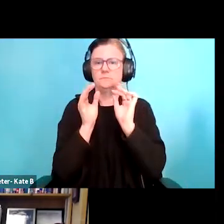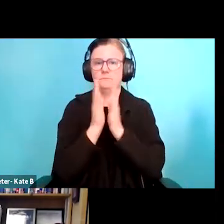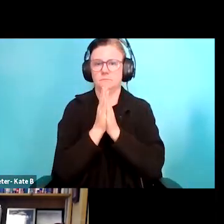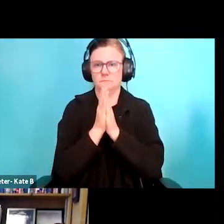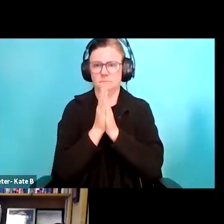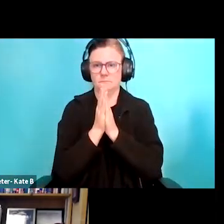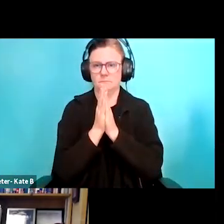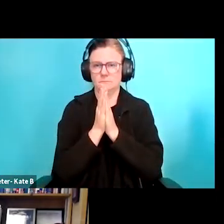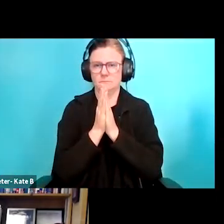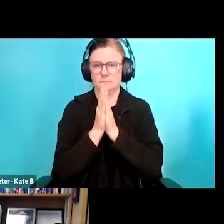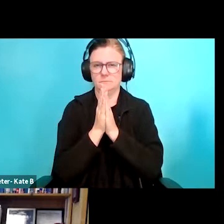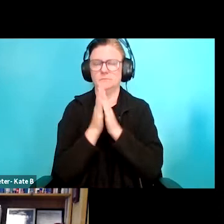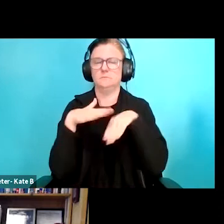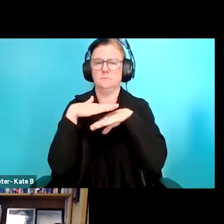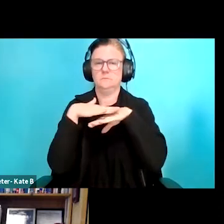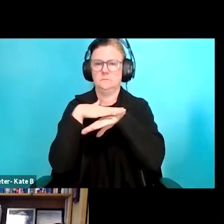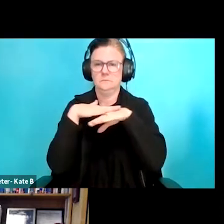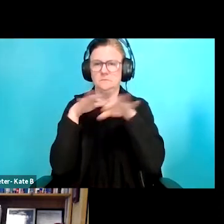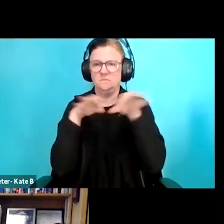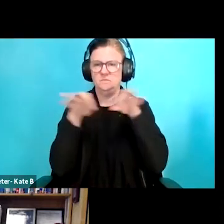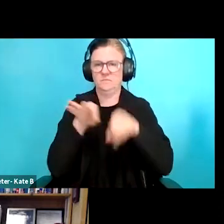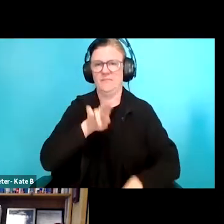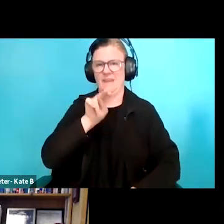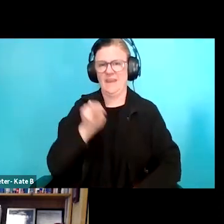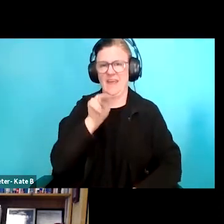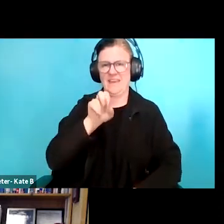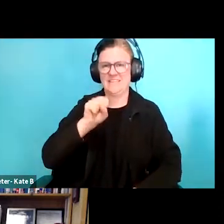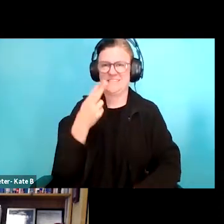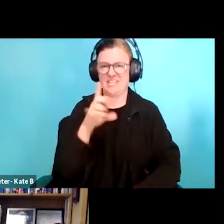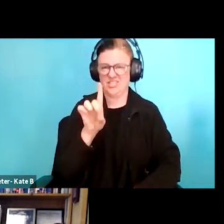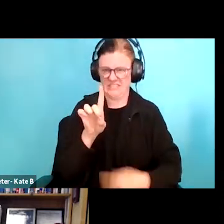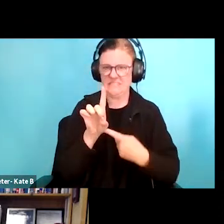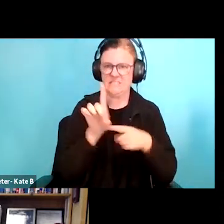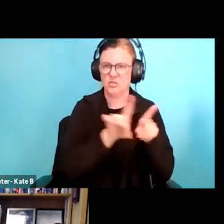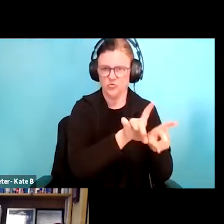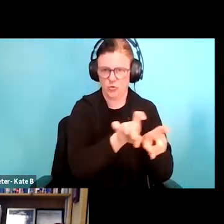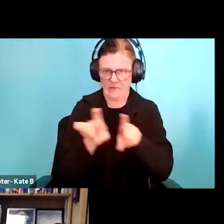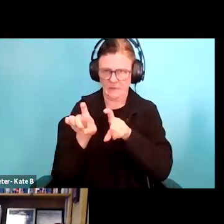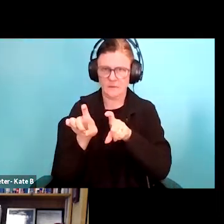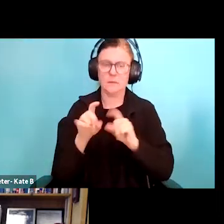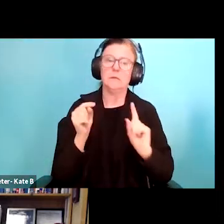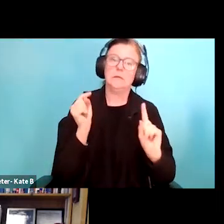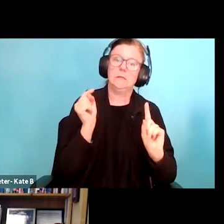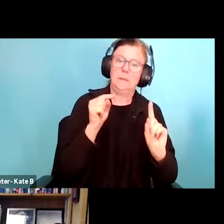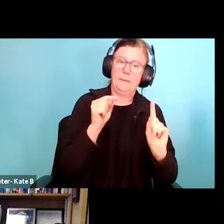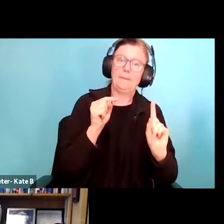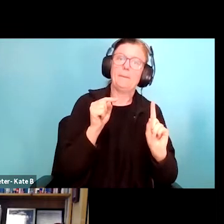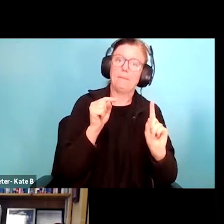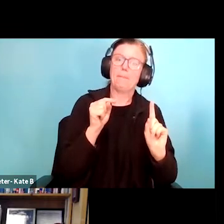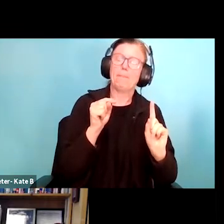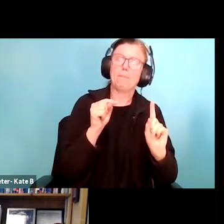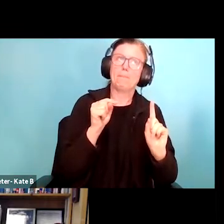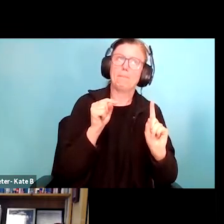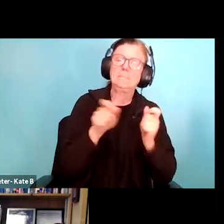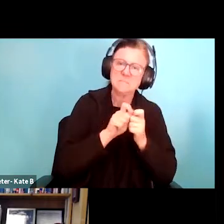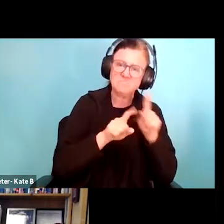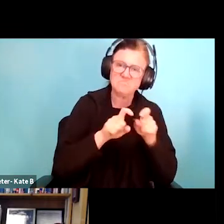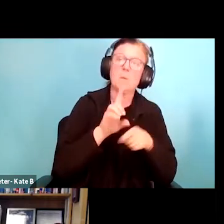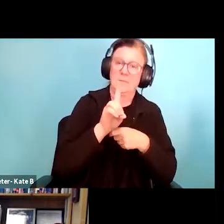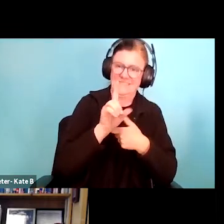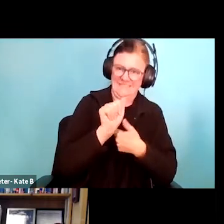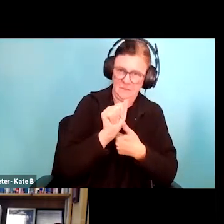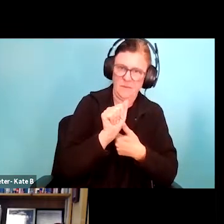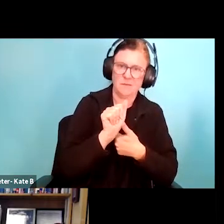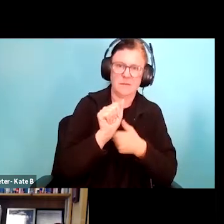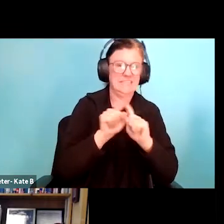a little overview of the NSHD and highlight that the NSHD asks about disability in several ways.